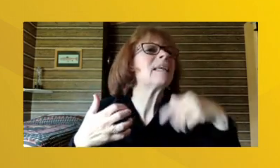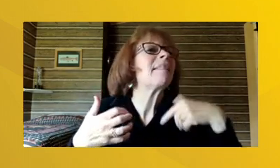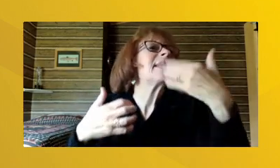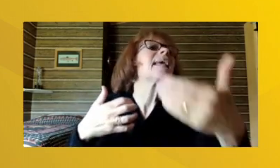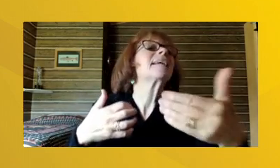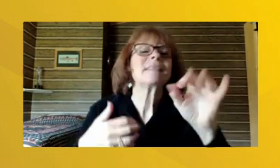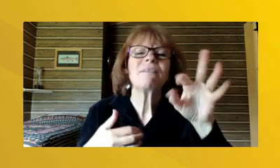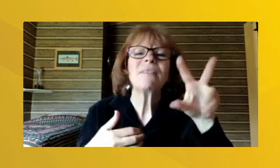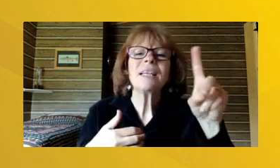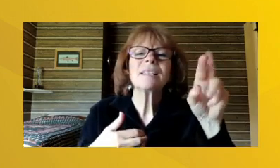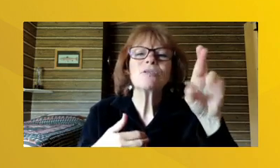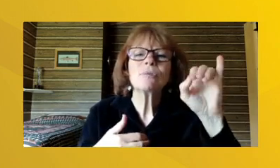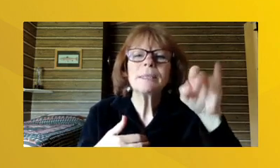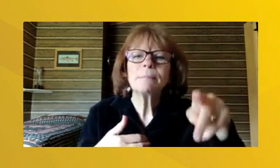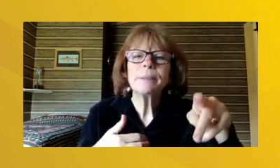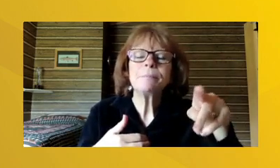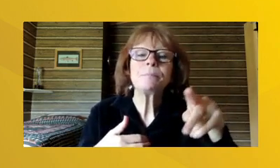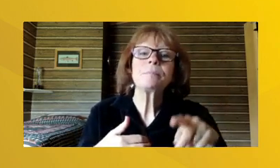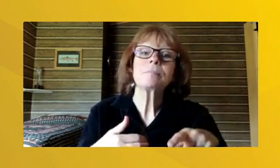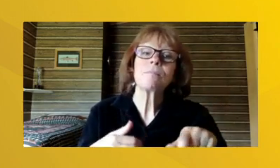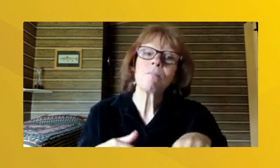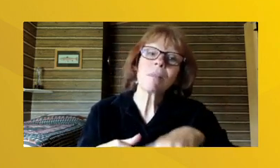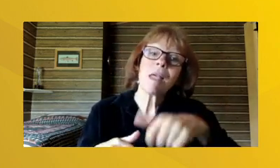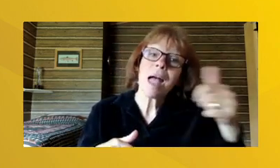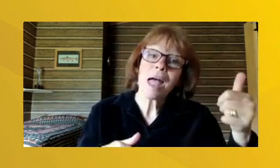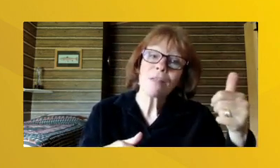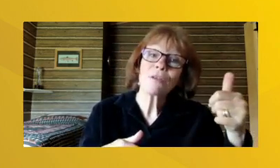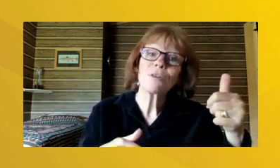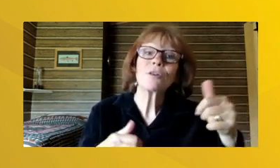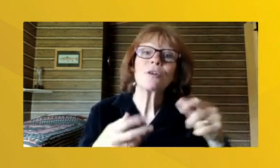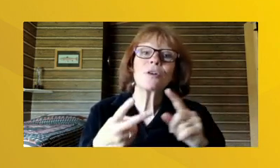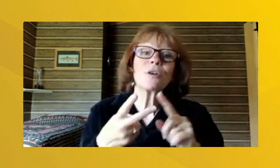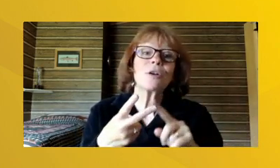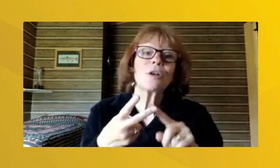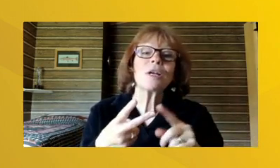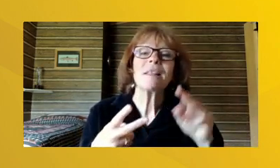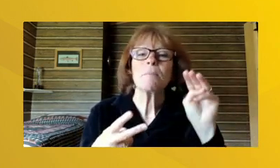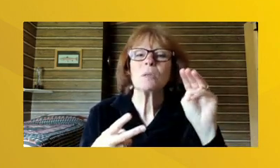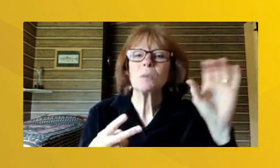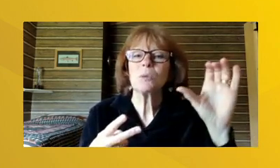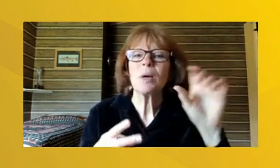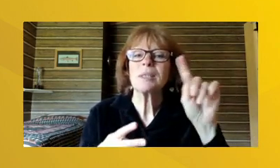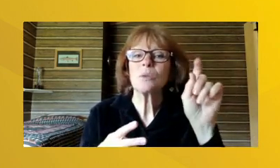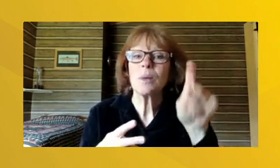And then the other thing we have below that question (multiple choice question) is 'Do